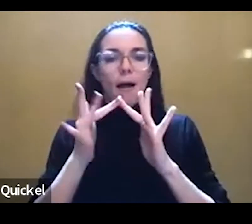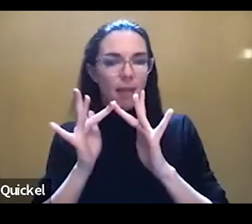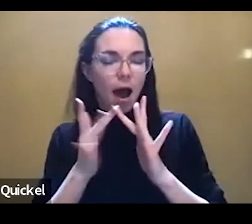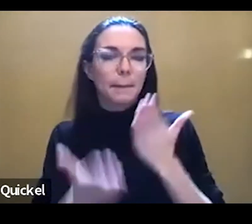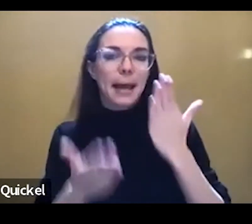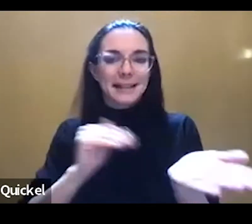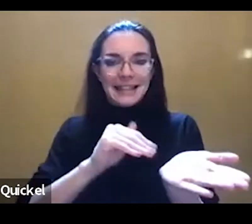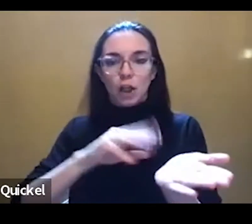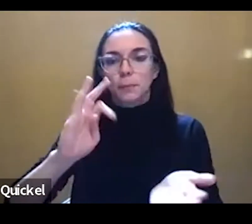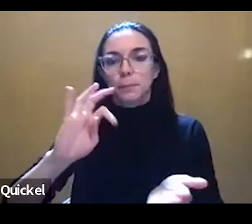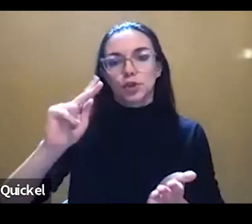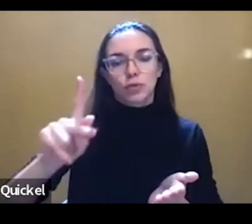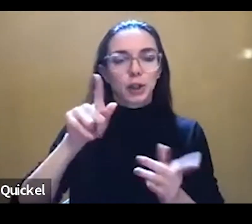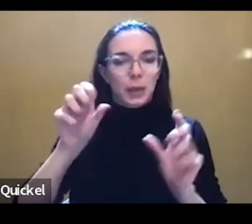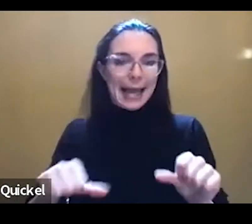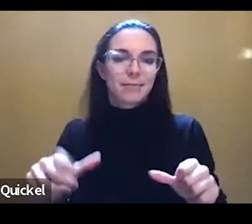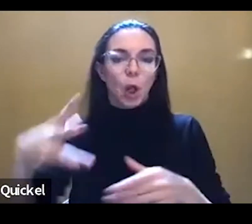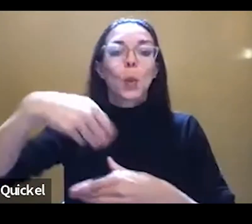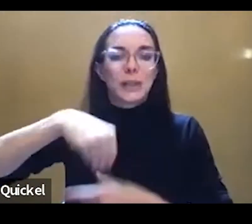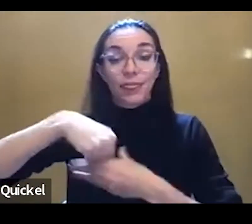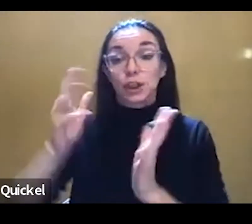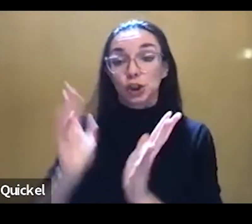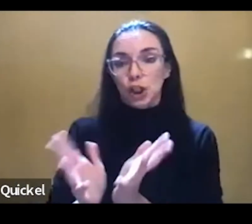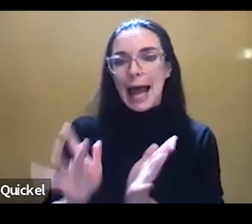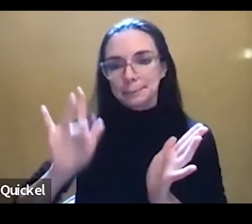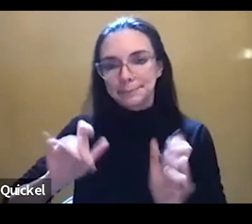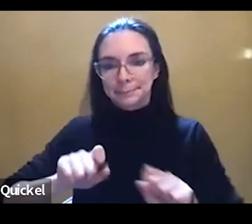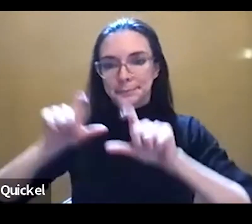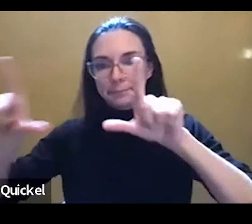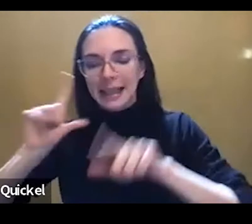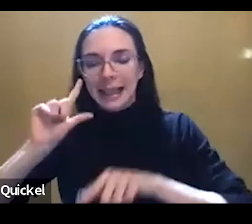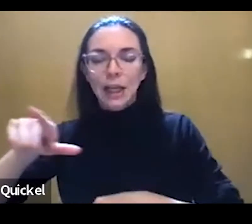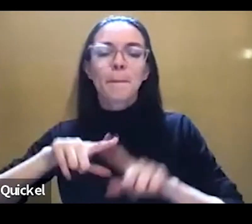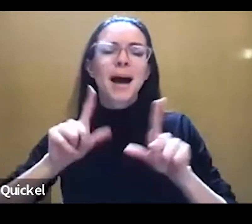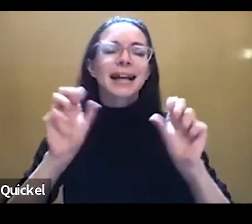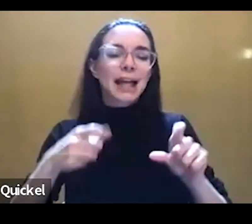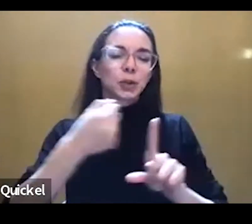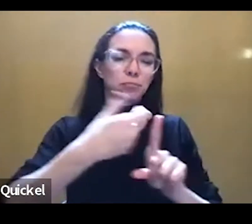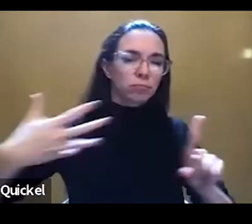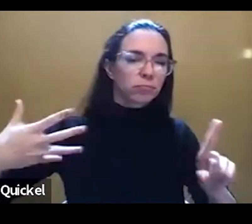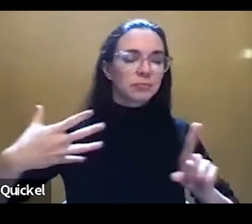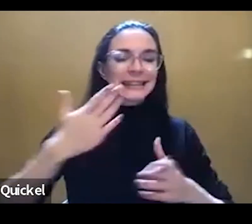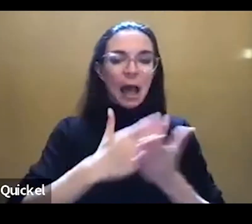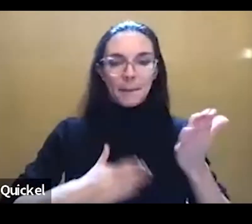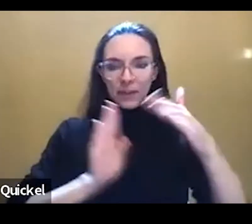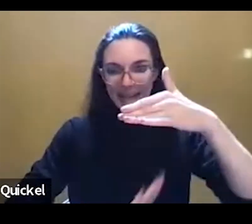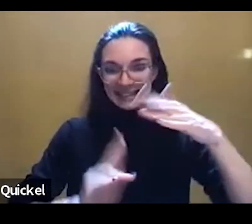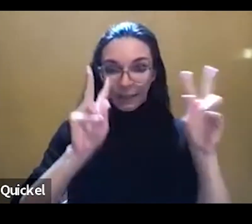later on, if you want to put a link in the chat, that would be appreciated. Can you tell us the basic themes you found -- well, basically what your methodology was